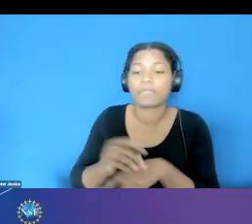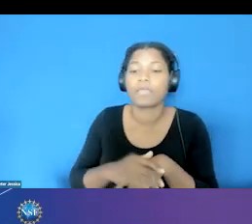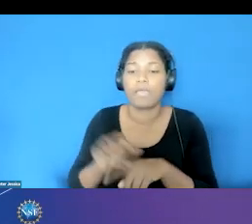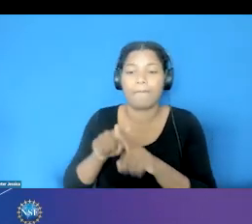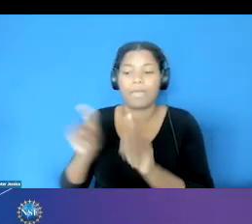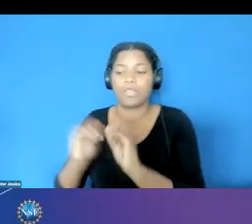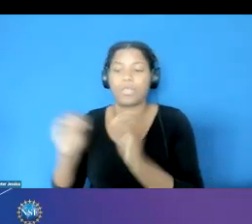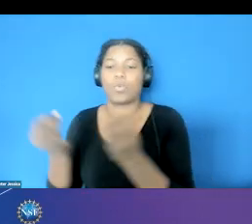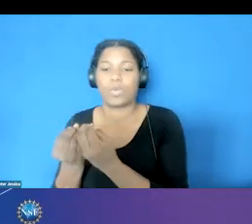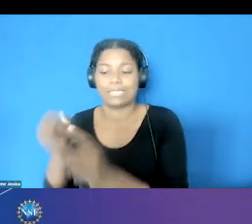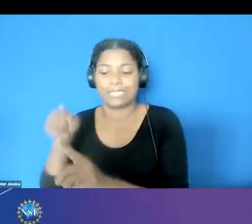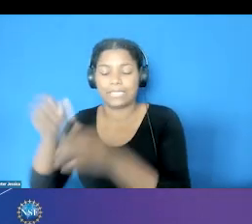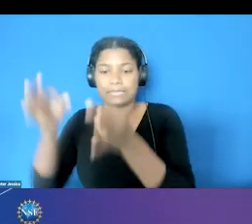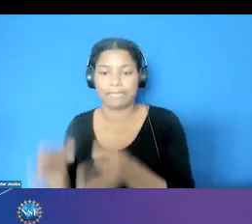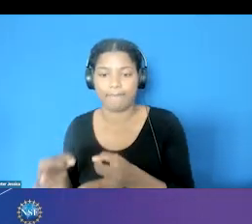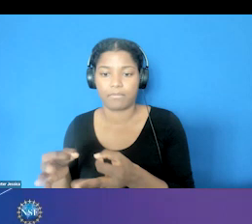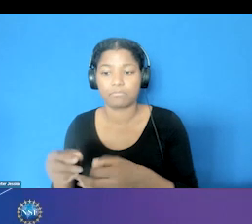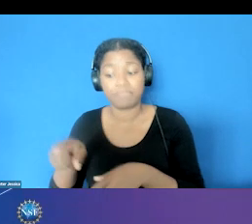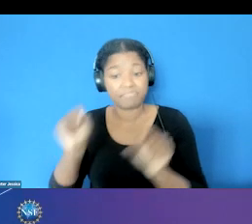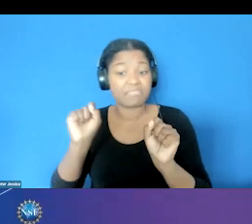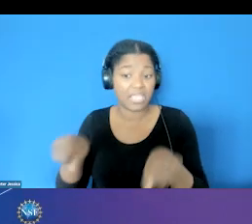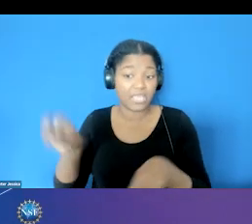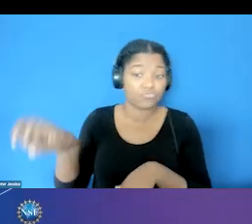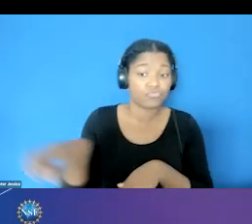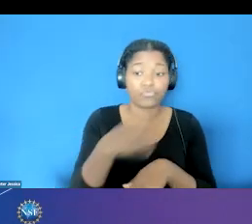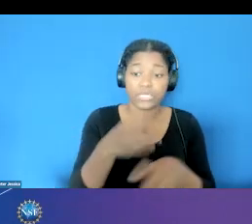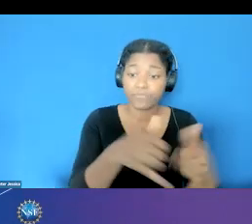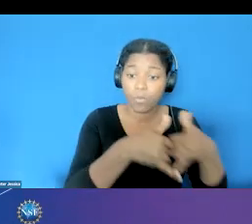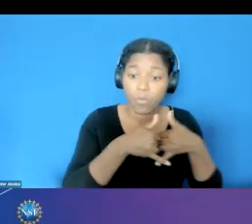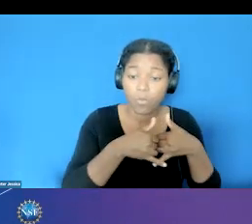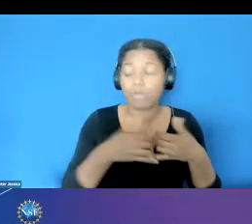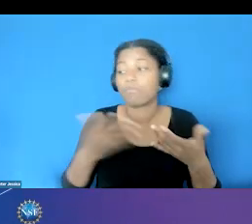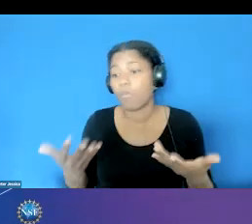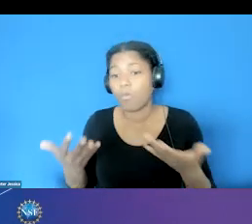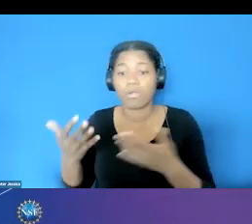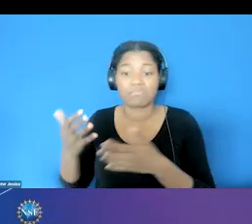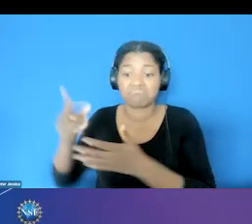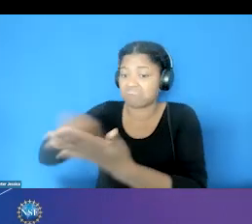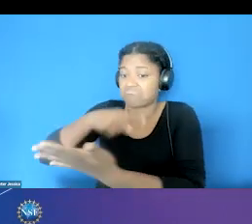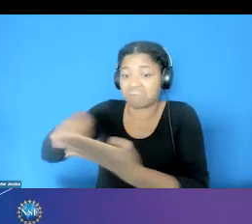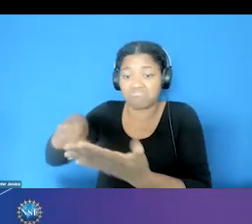They can agree to transfer the award. Or they can actually agree to just end the award completely.